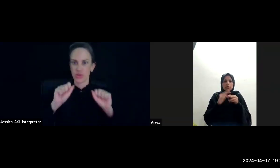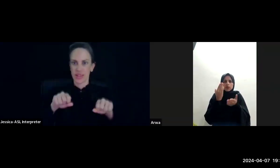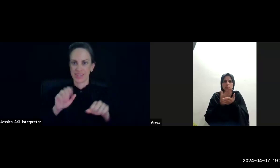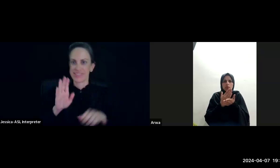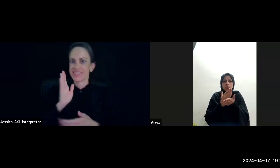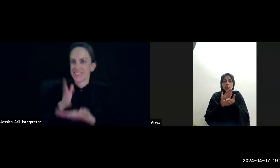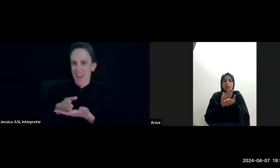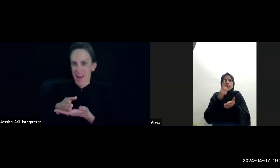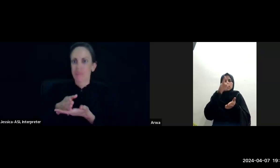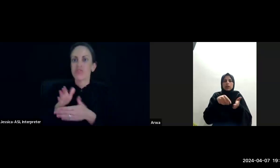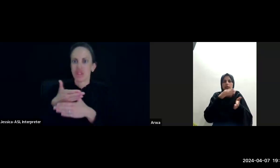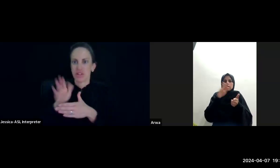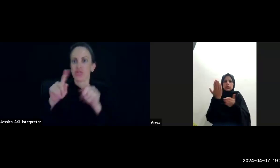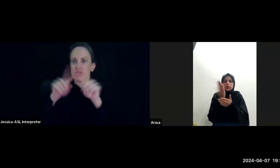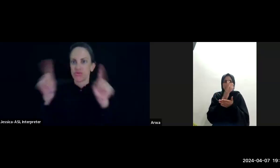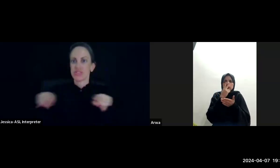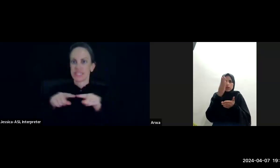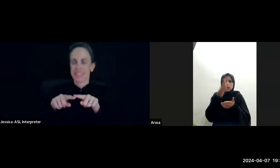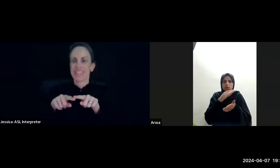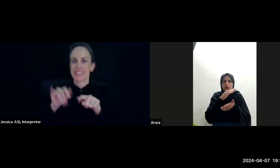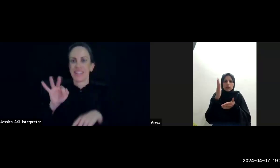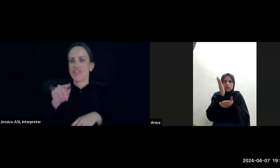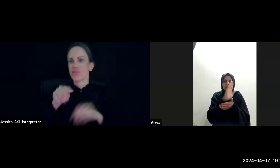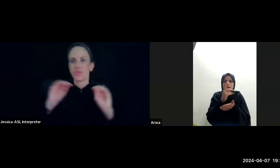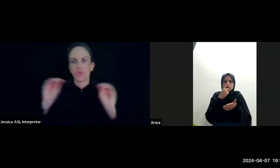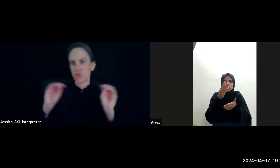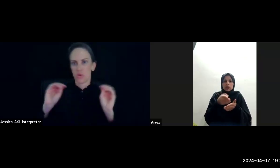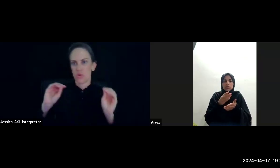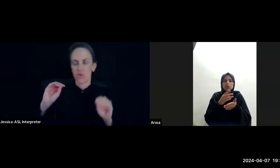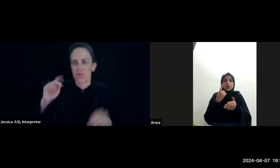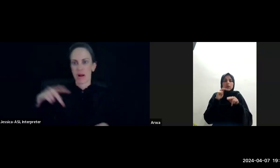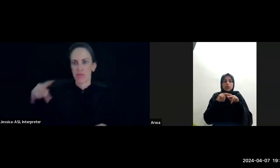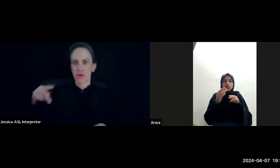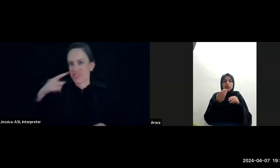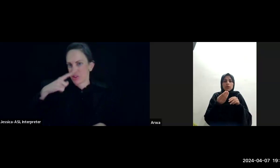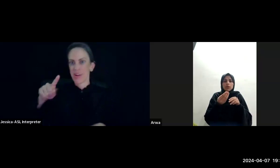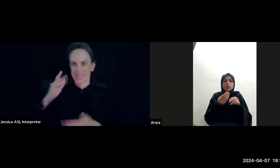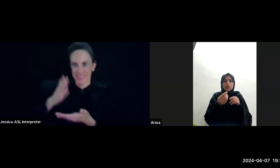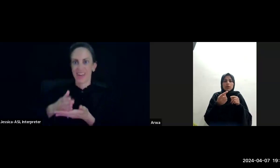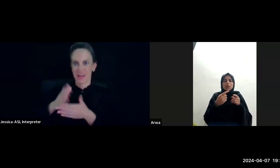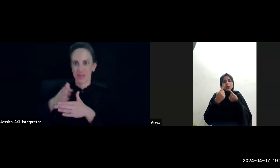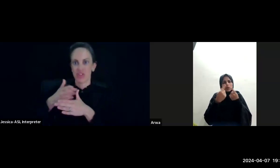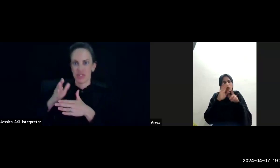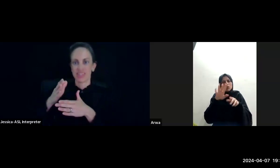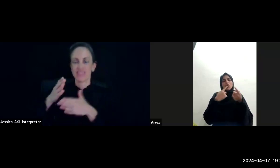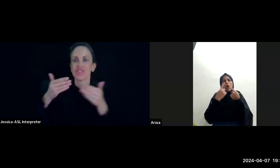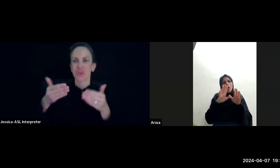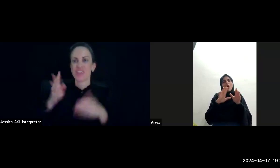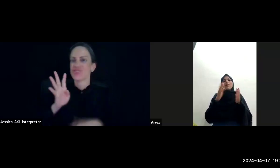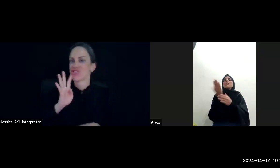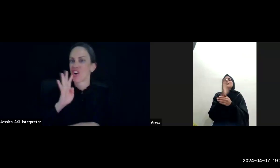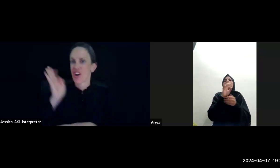screen. If you don't have, if if you can just talk through the topics because some